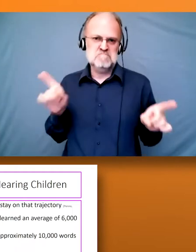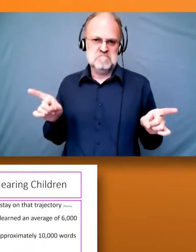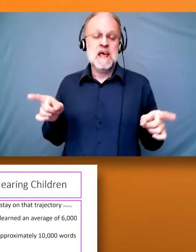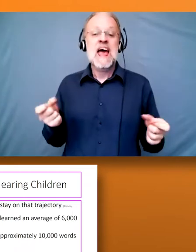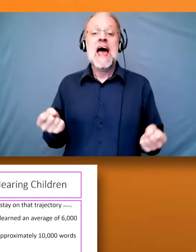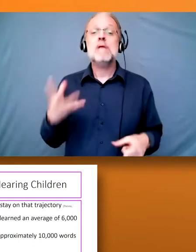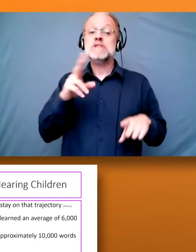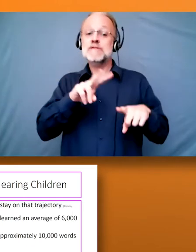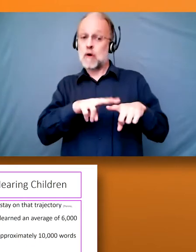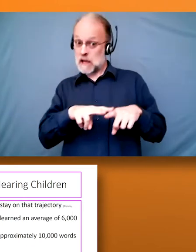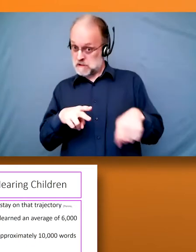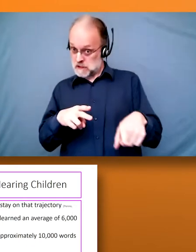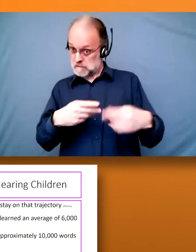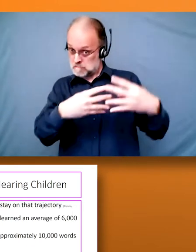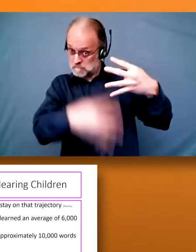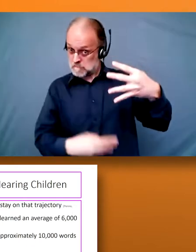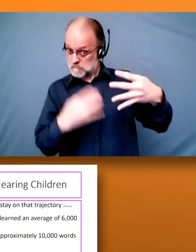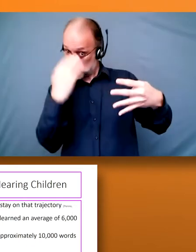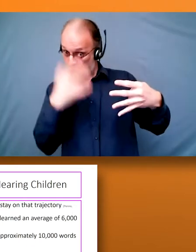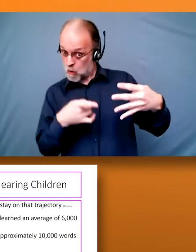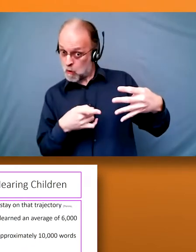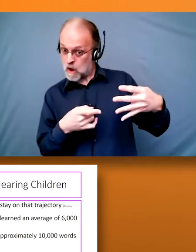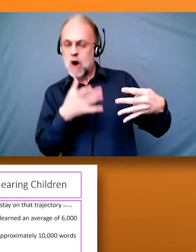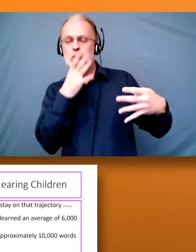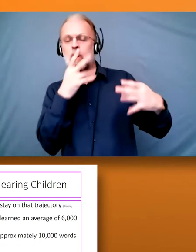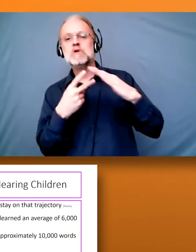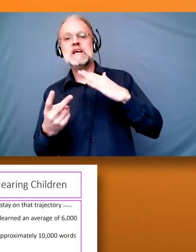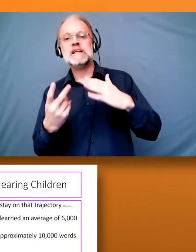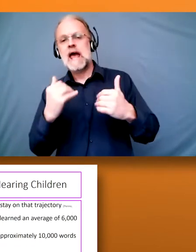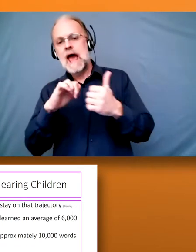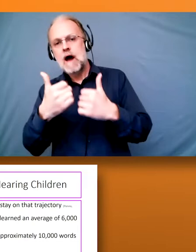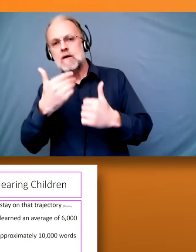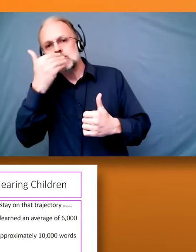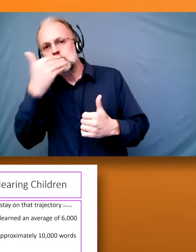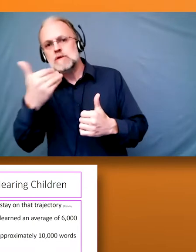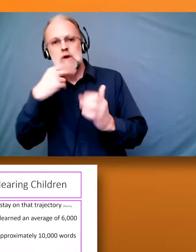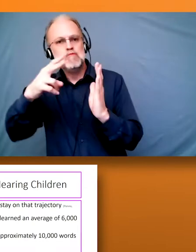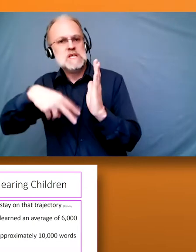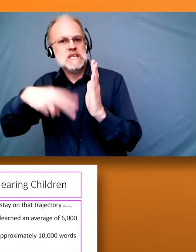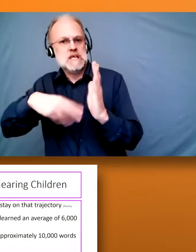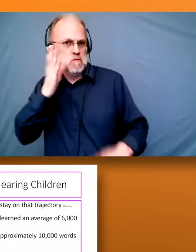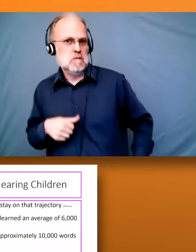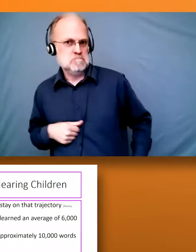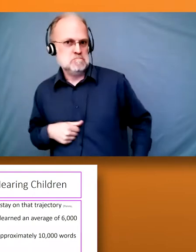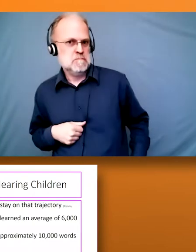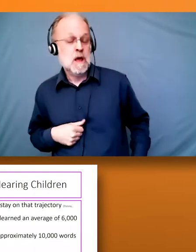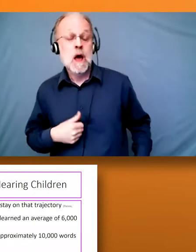Vocabulary--the amount of vocabulary that you have or know will predict your reading outcome.